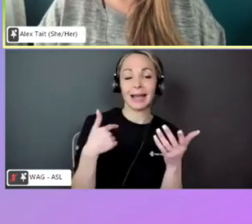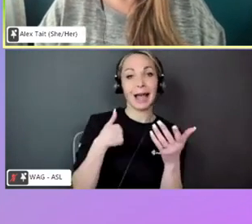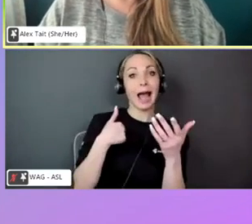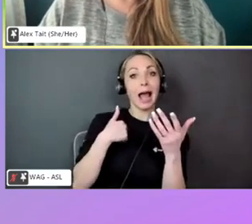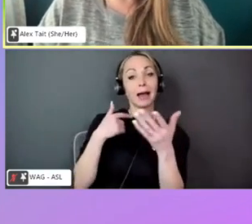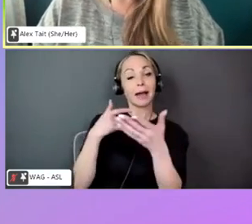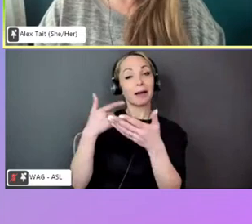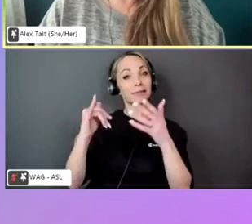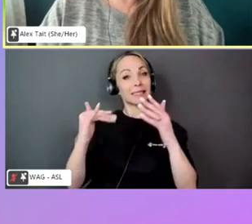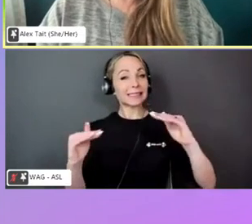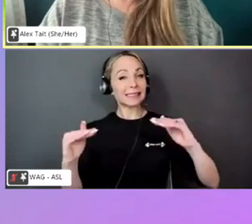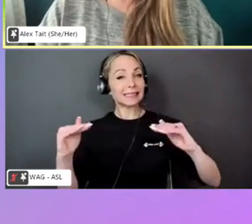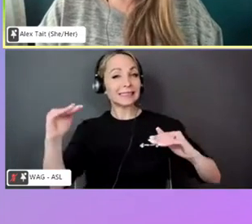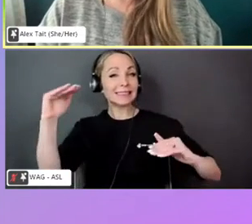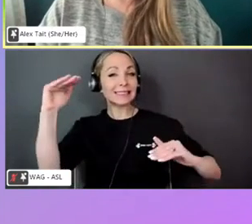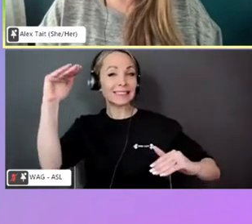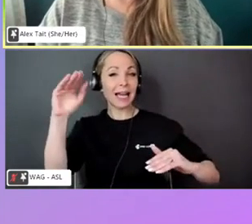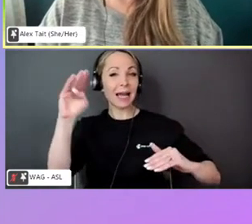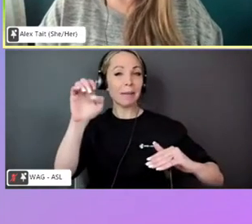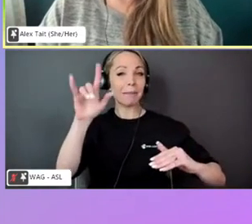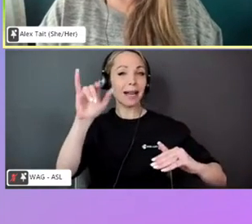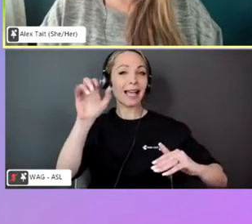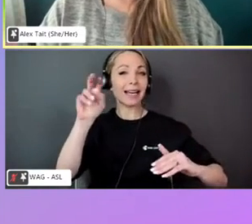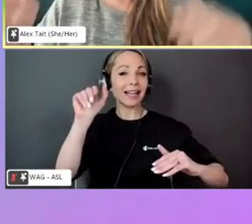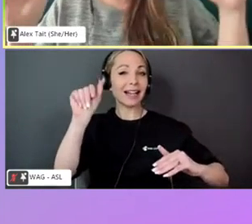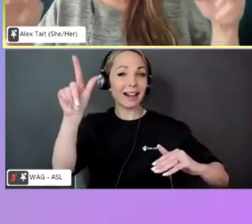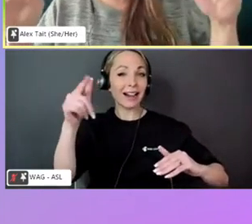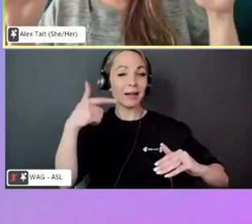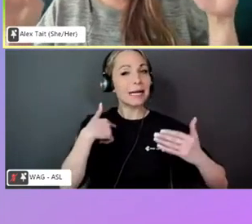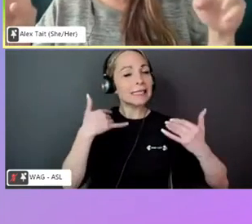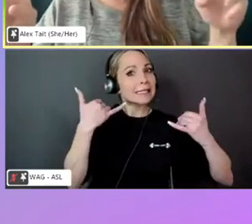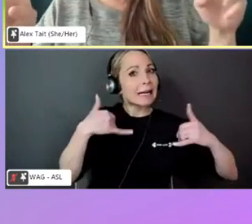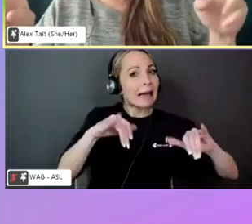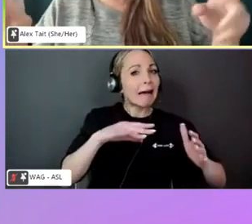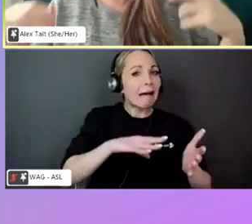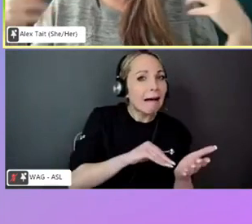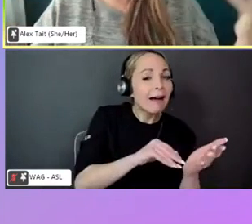12, as a jerick millennial, I'm in the older side of who